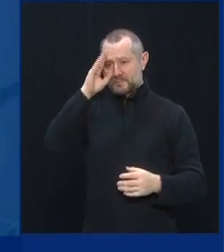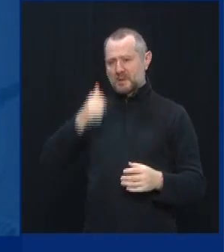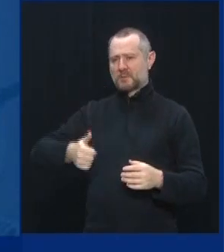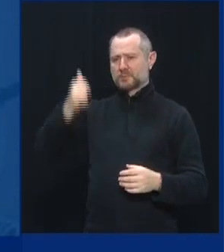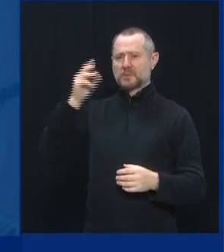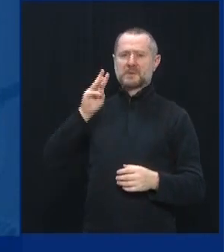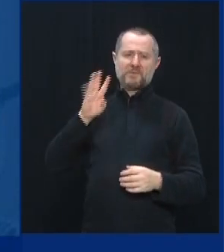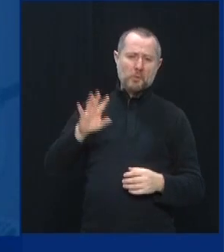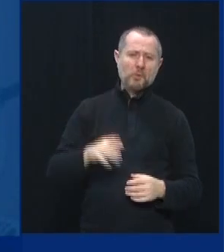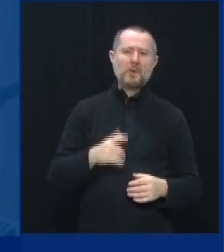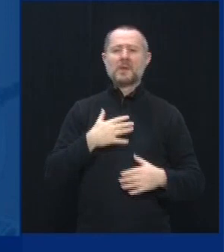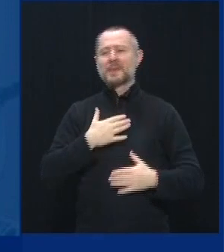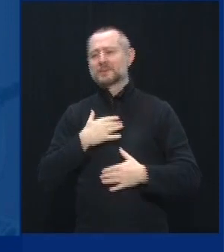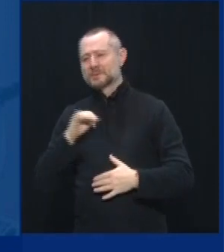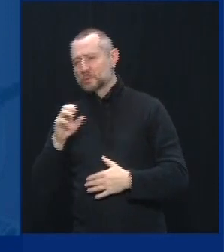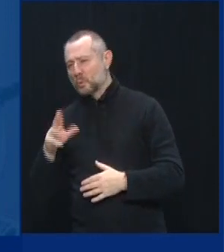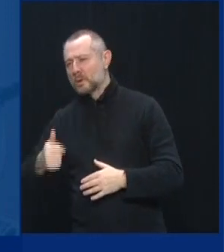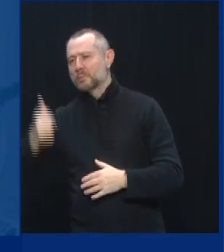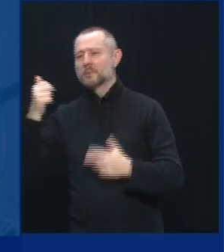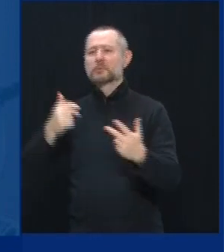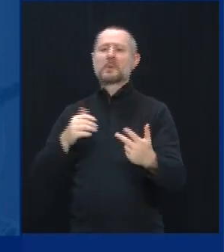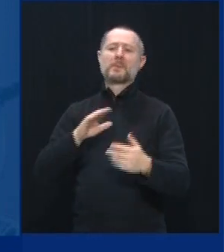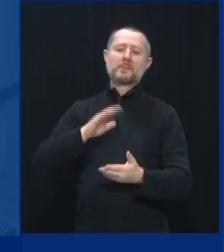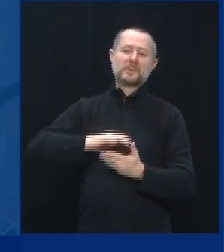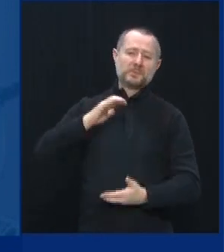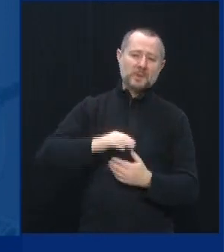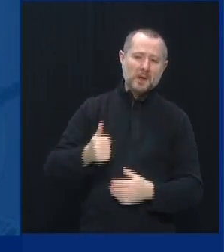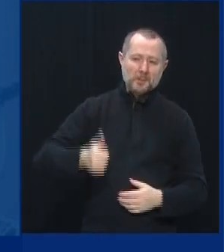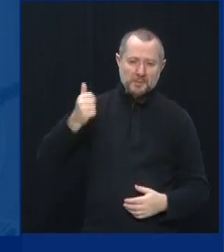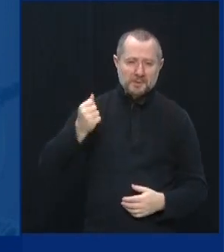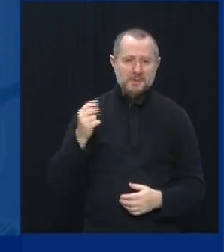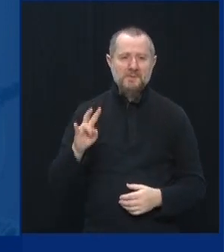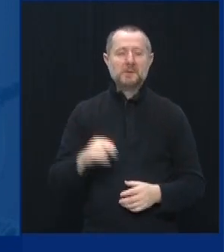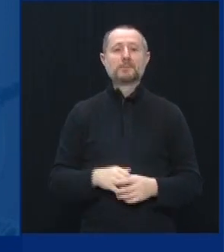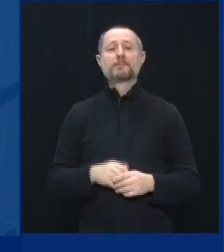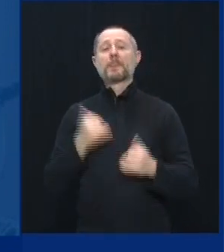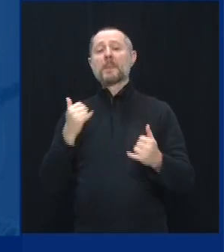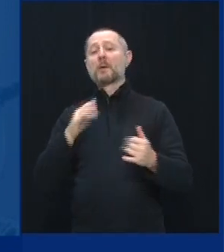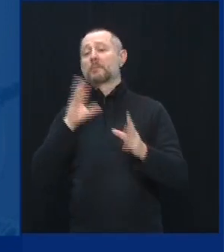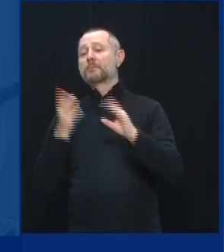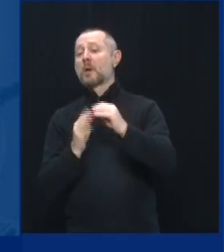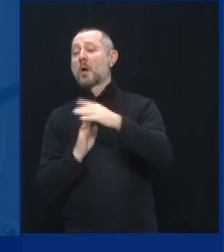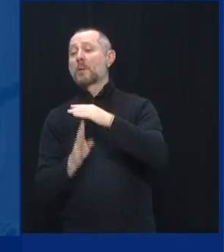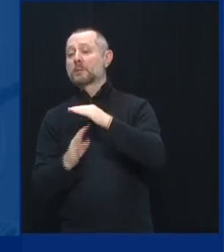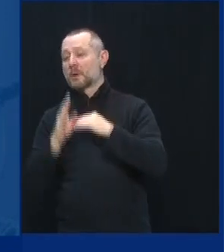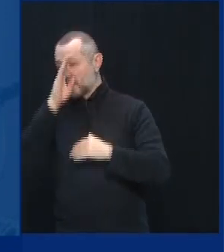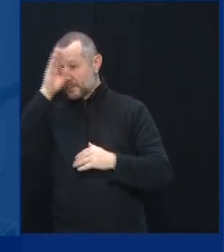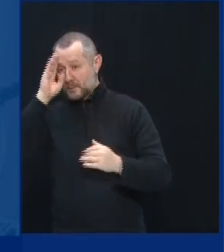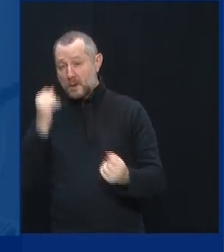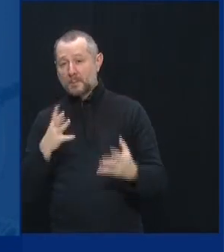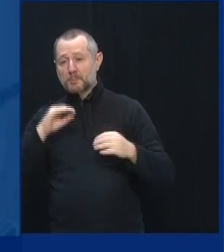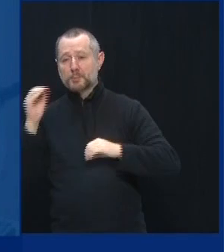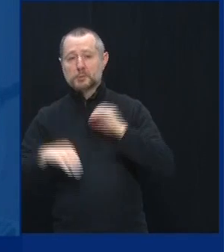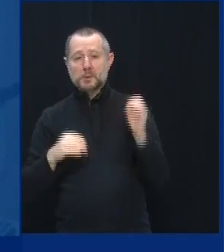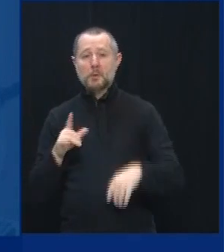5.47, SEVEN-DAY AVERAGE 4.937. 146 PEOPLE PASSED AWAY. IN OUR THOUGHTS AND PRAYERS.